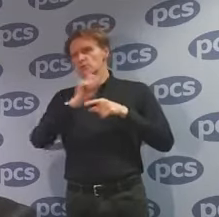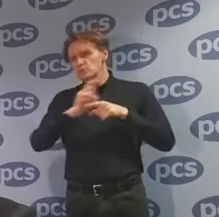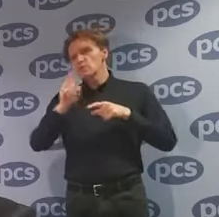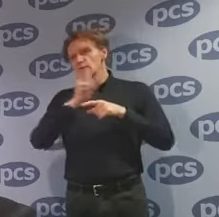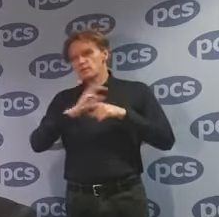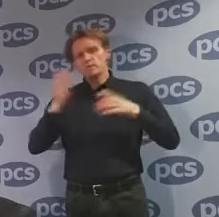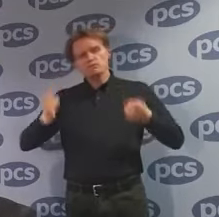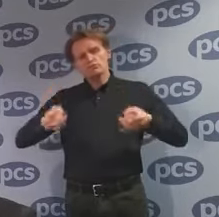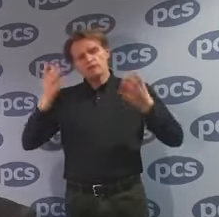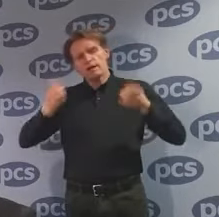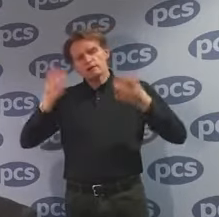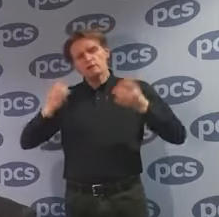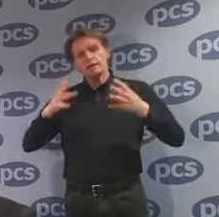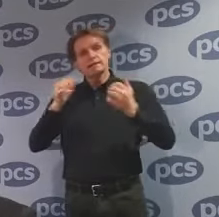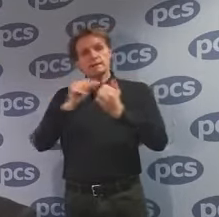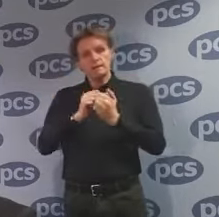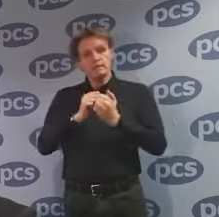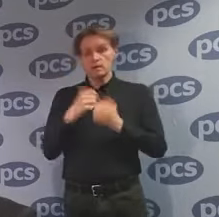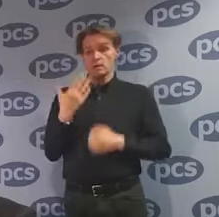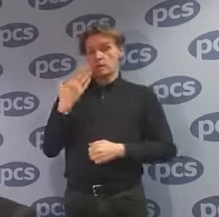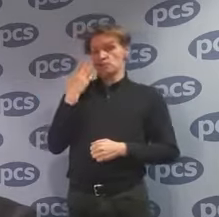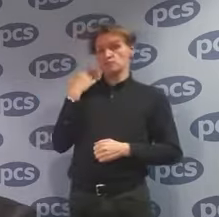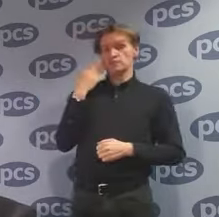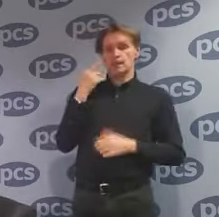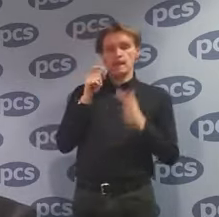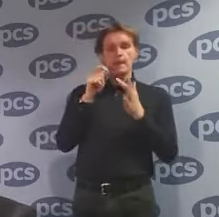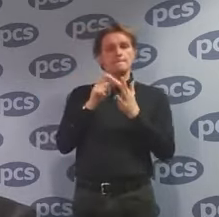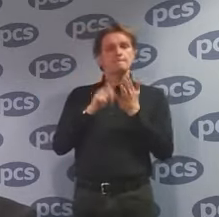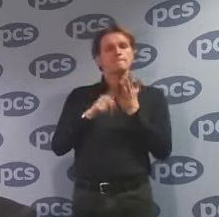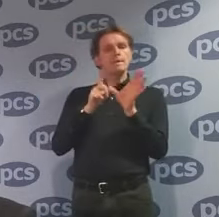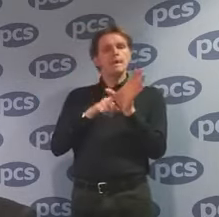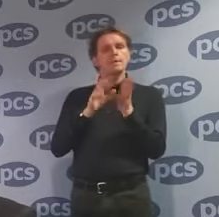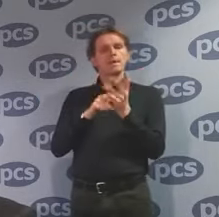had other members in Plymouth recently in DWP and before that quite a number of